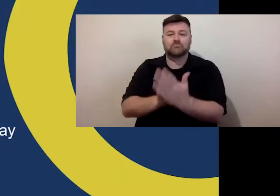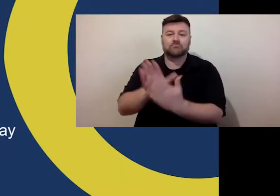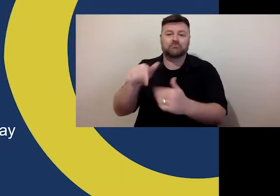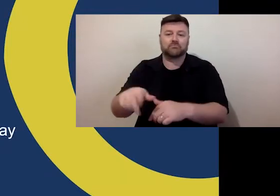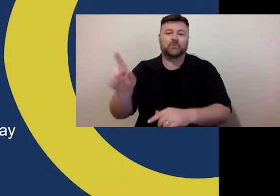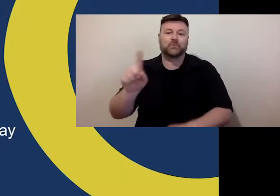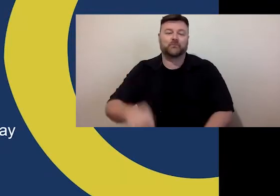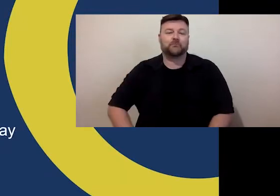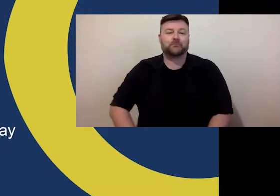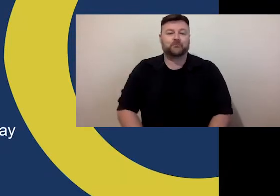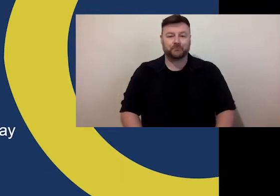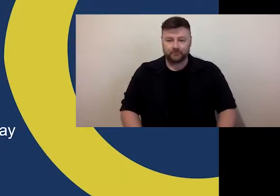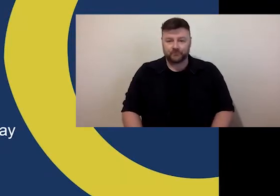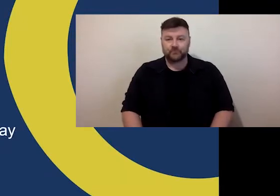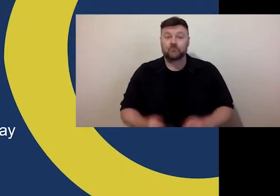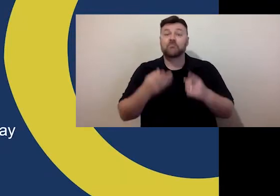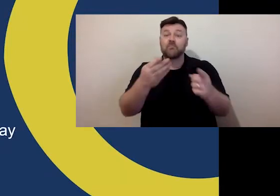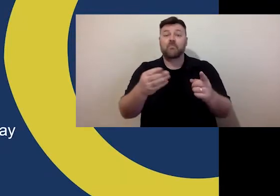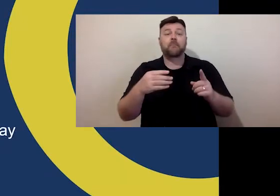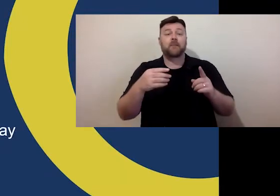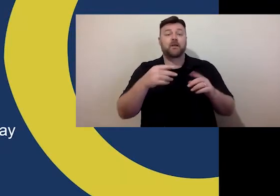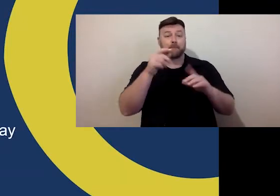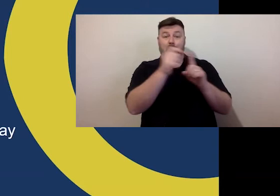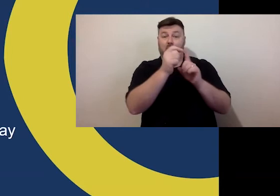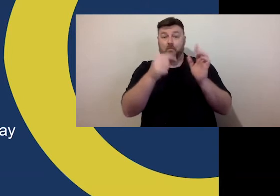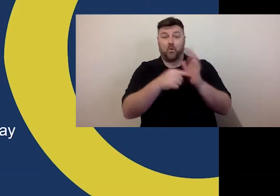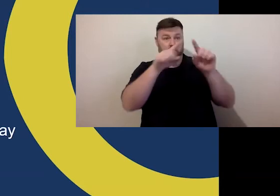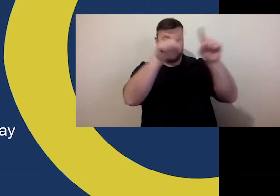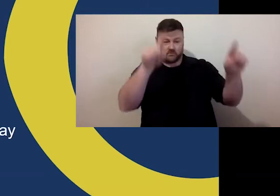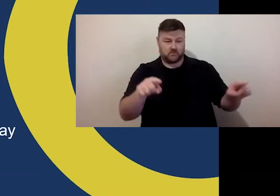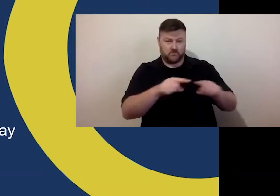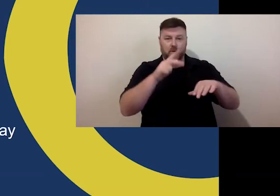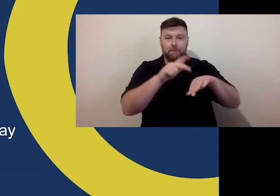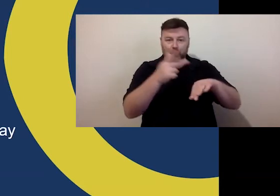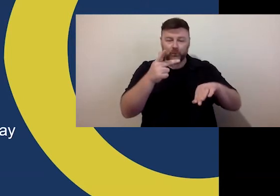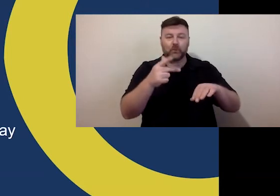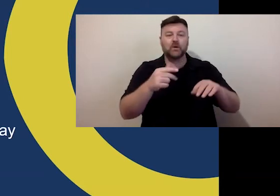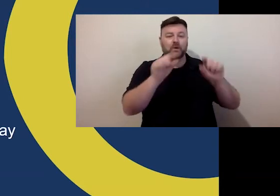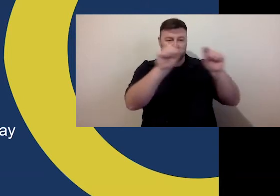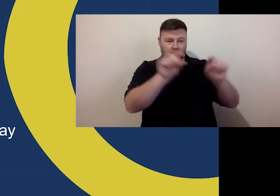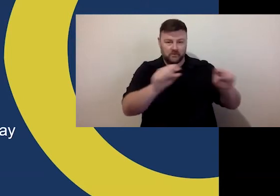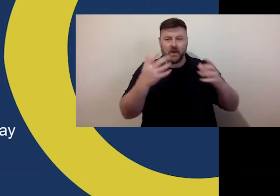is a blue PowerPoint holding slide with text and video boxes with our Auslan interpreter and guest speaker.